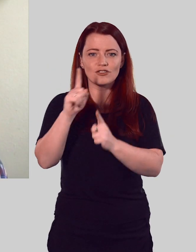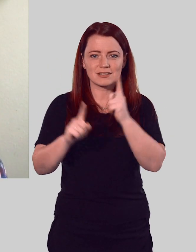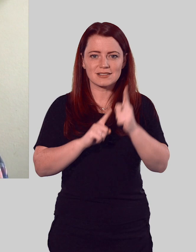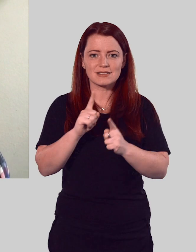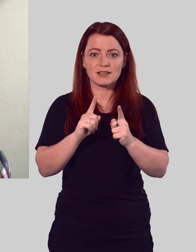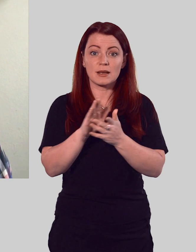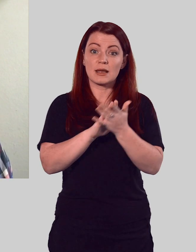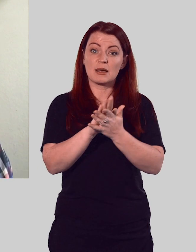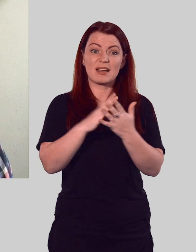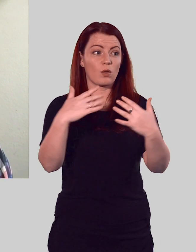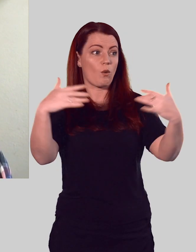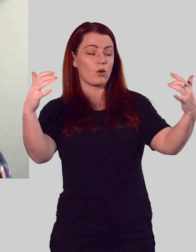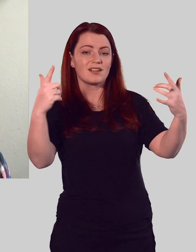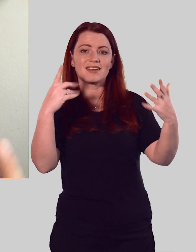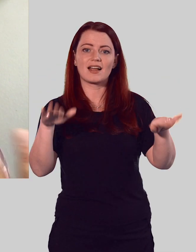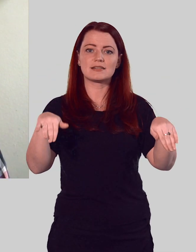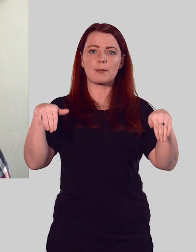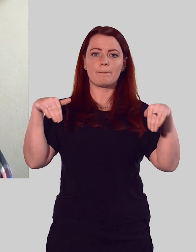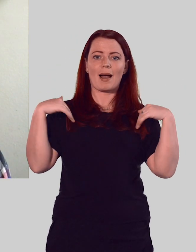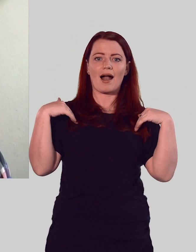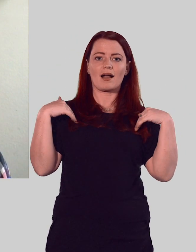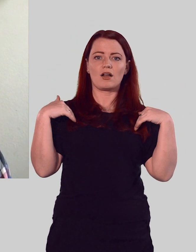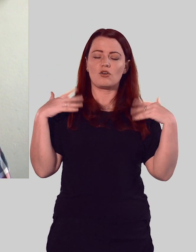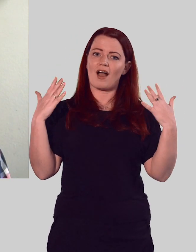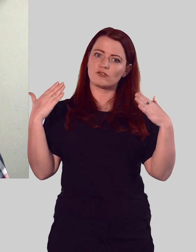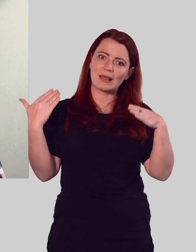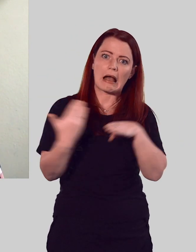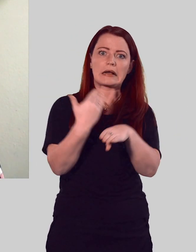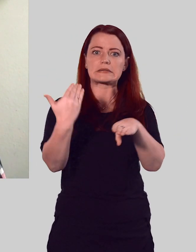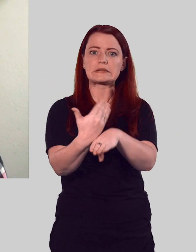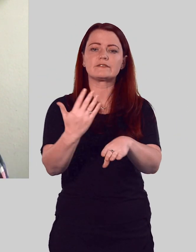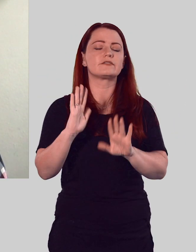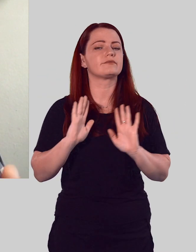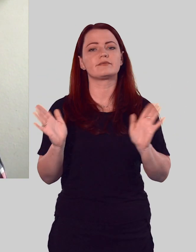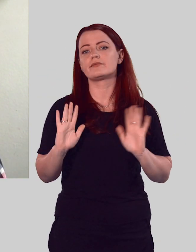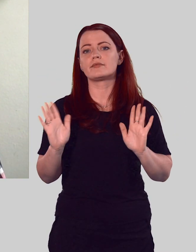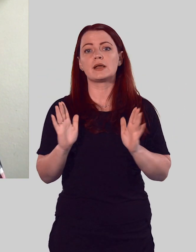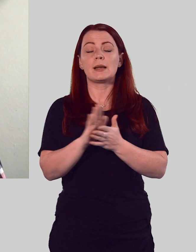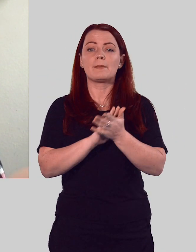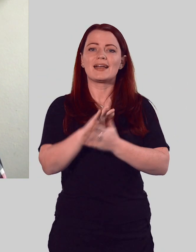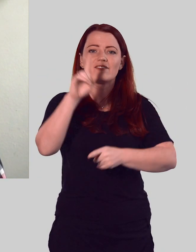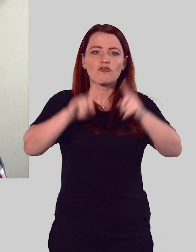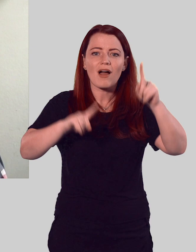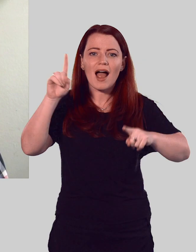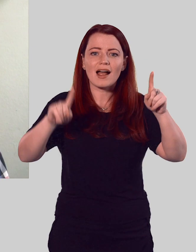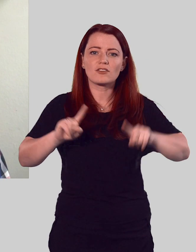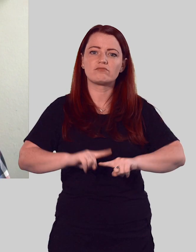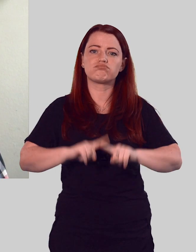audience to sit back and listen as audience rather than playing actively, offering a variety of different modes of play across the experience